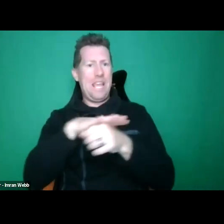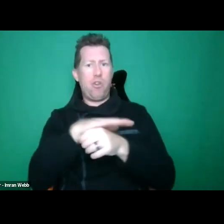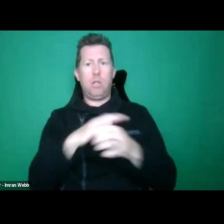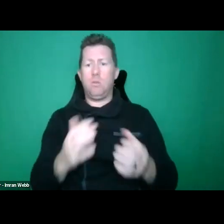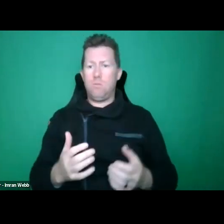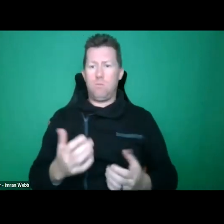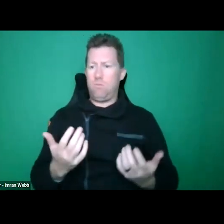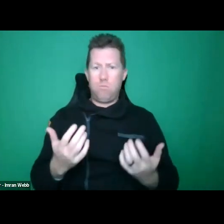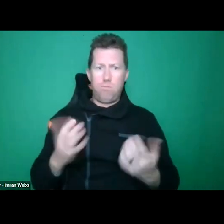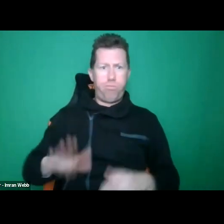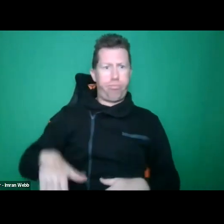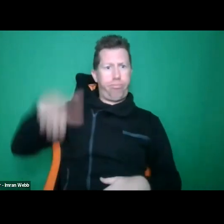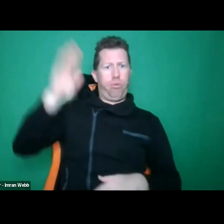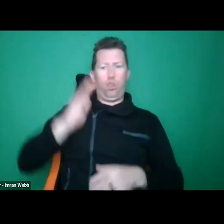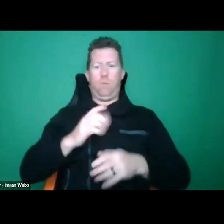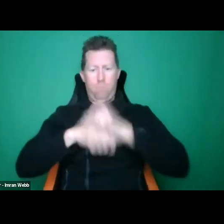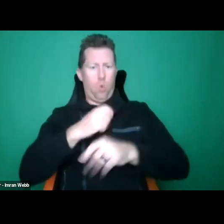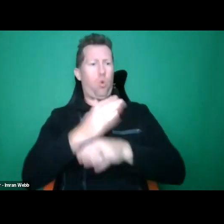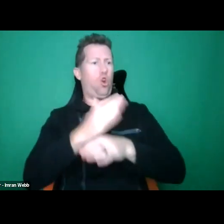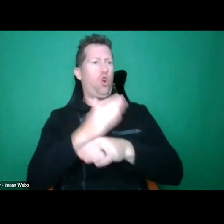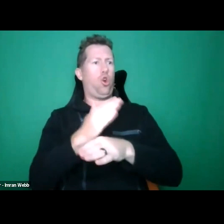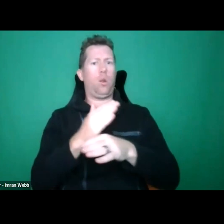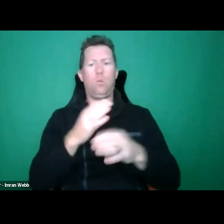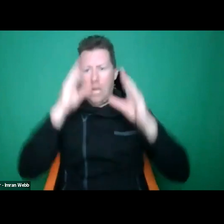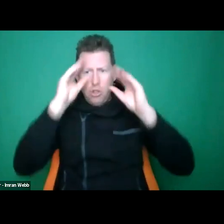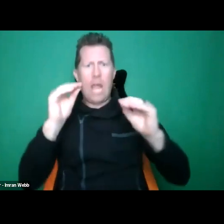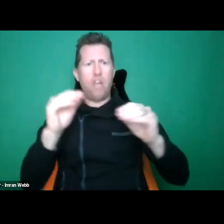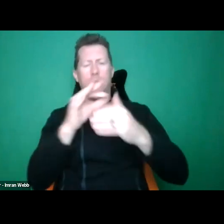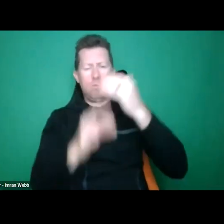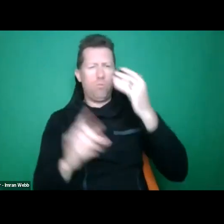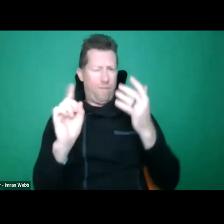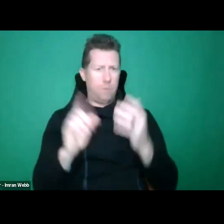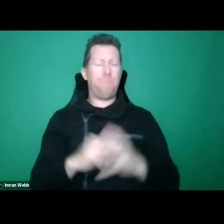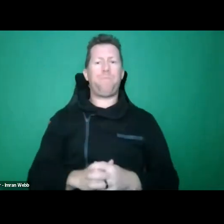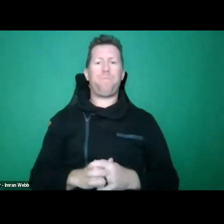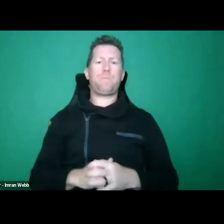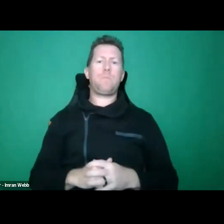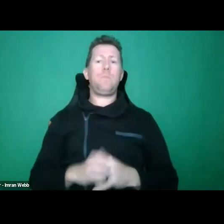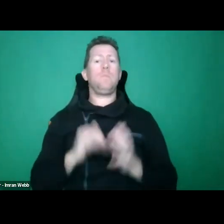with education, understanding the barriers. So in making these assurances within the Charter